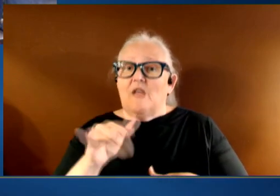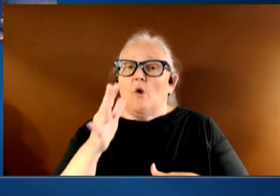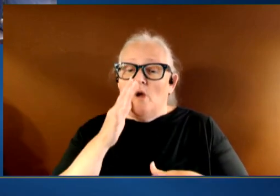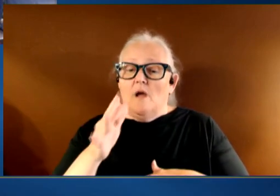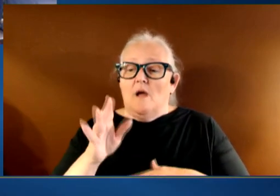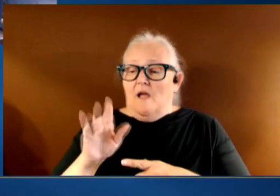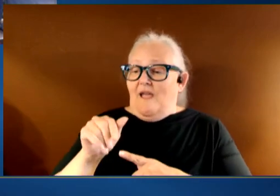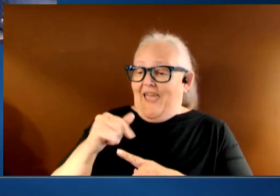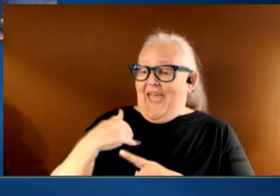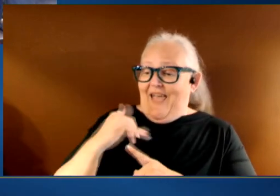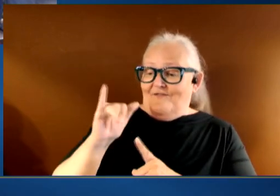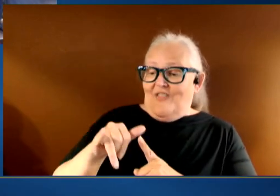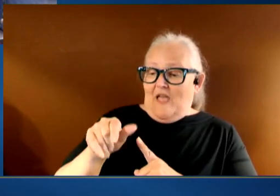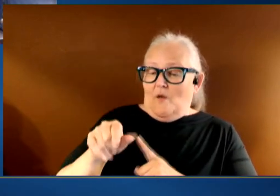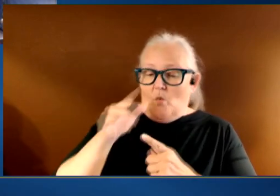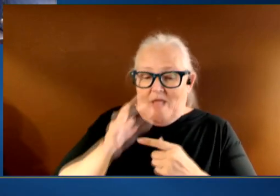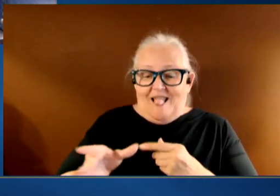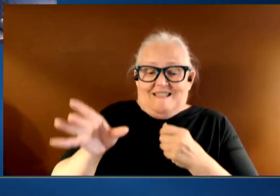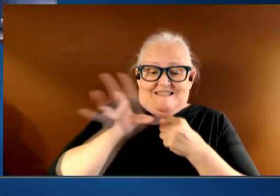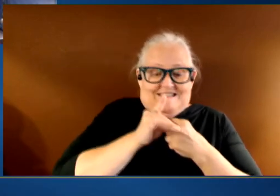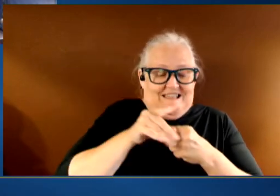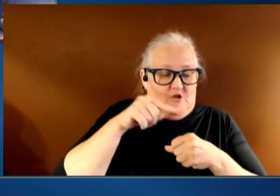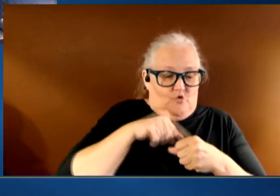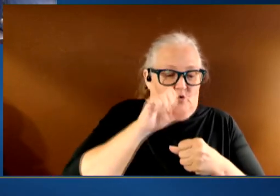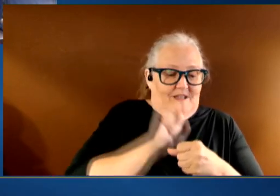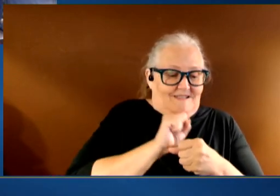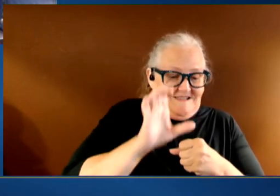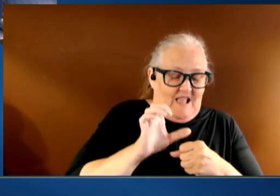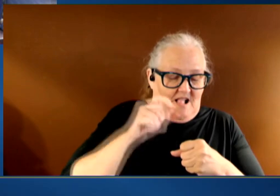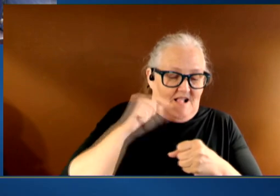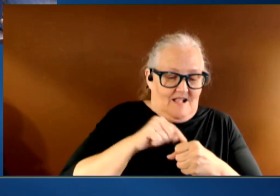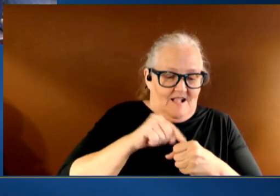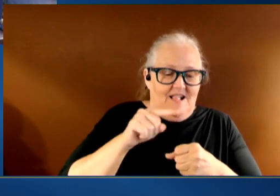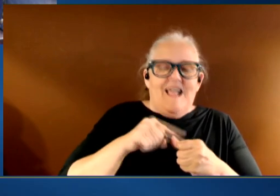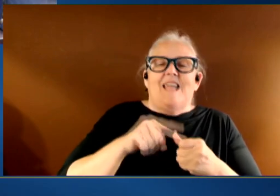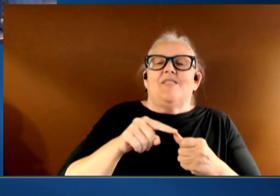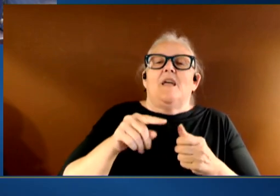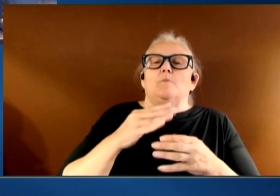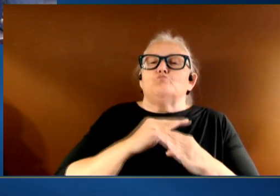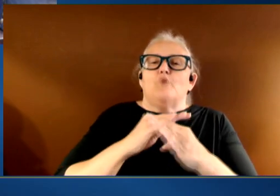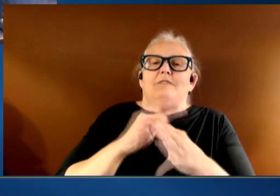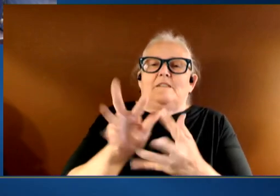the destruction of red blood cells. Accelerated approval was based on a study that demonstrated